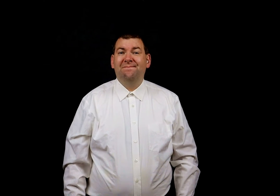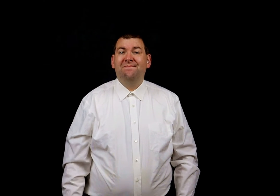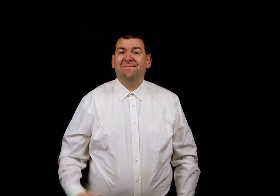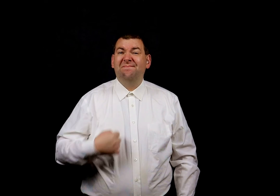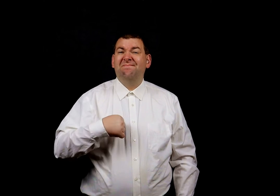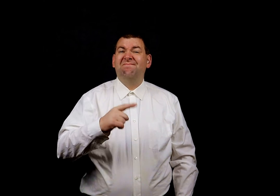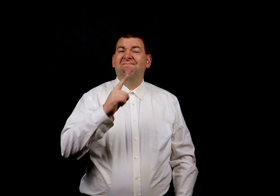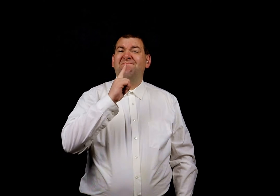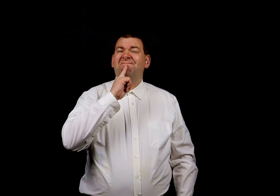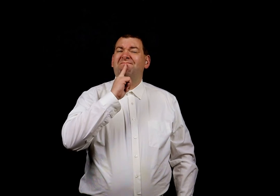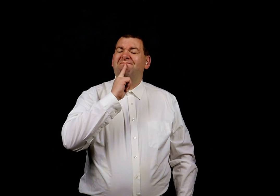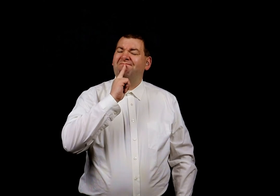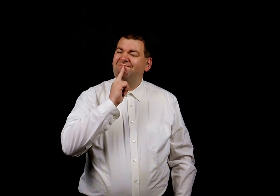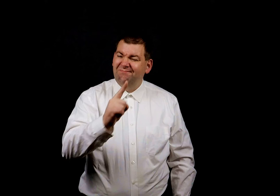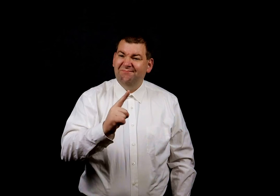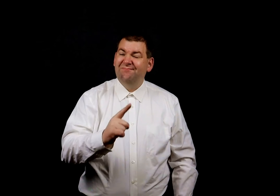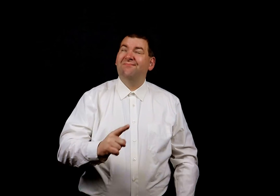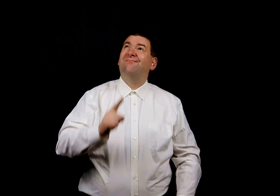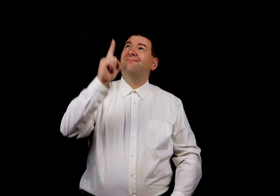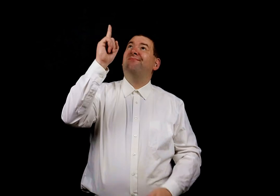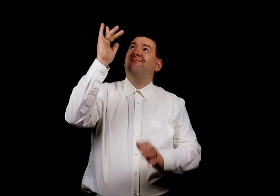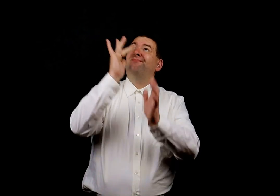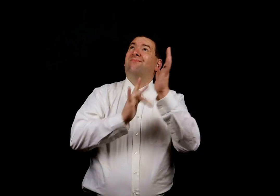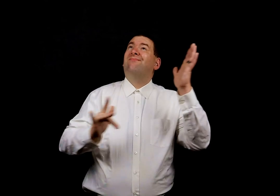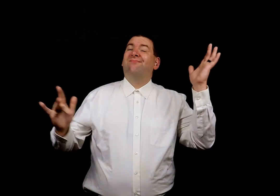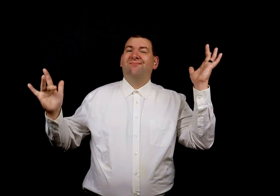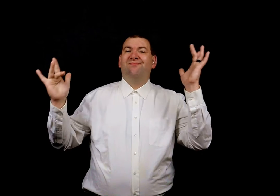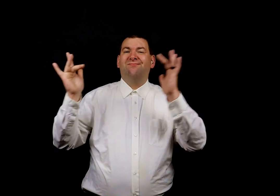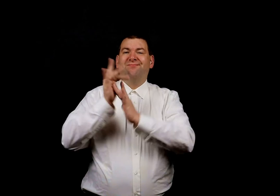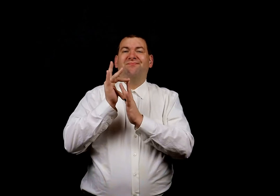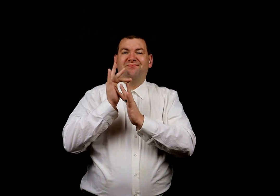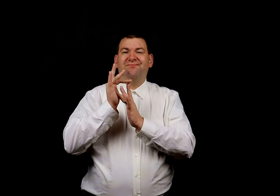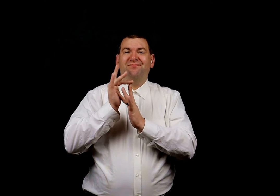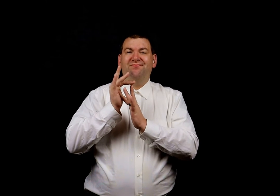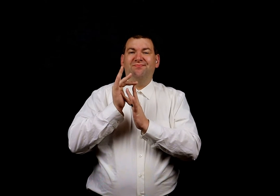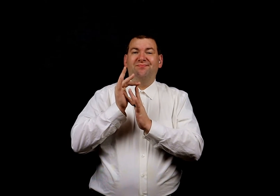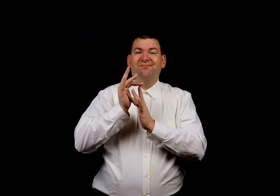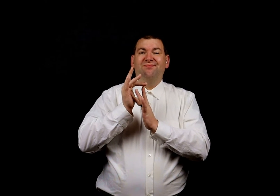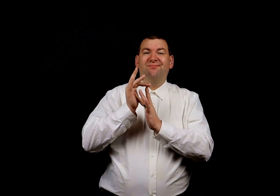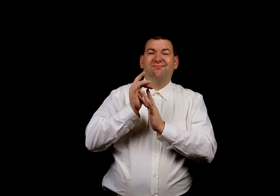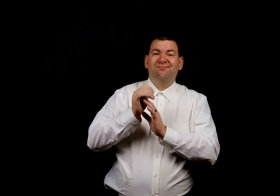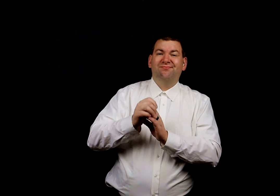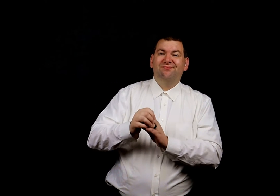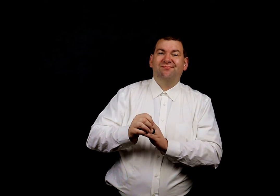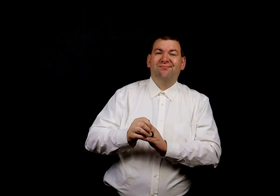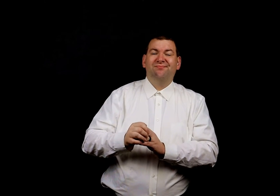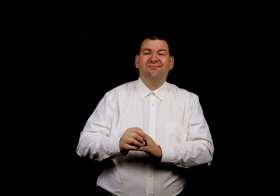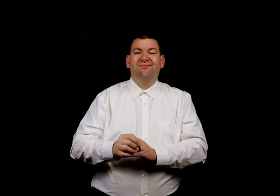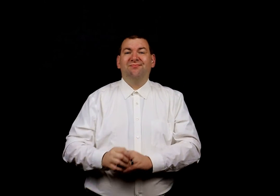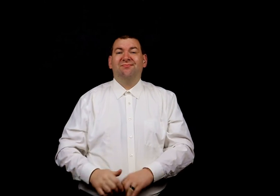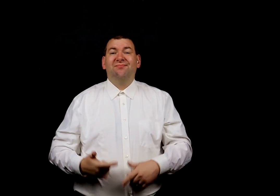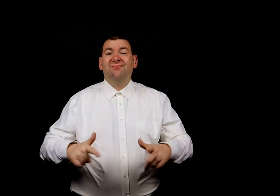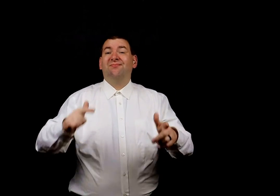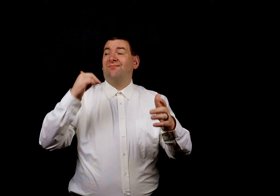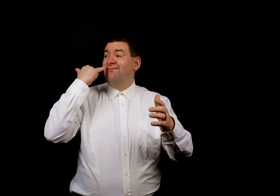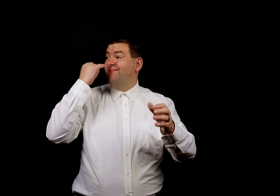I am sure of You. If nothing else